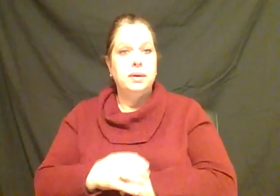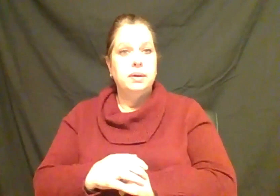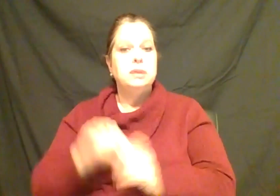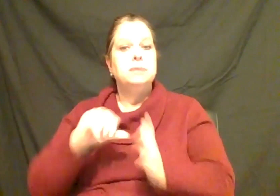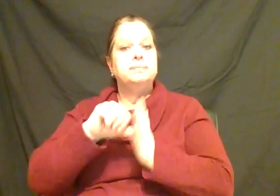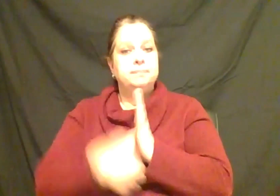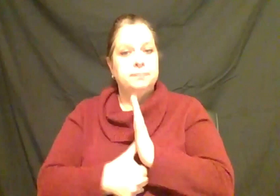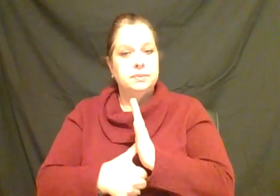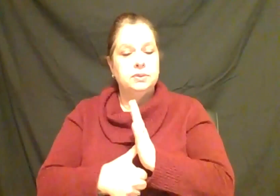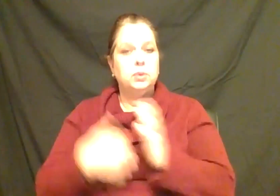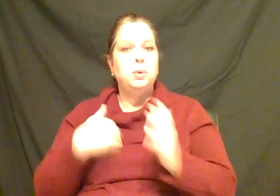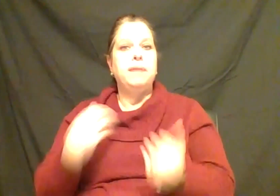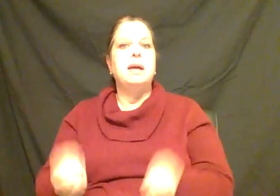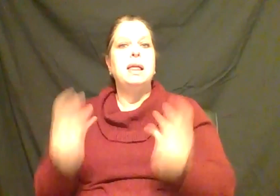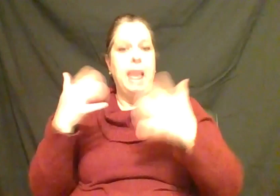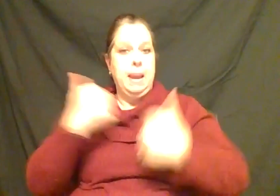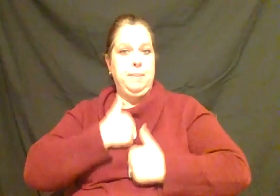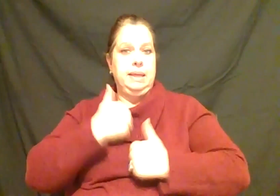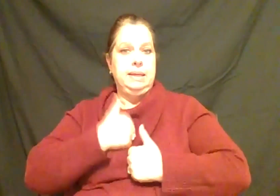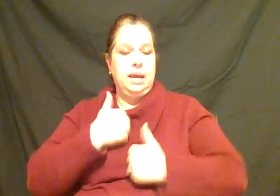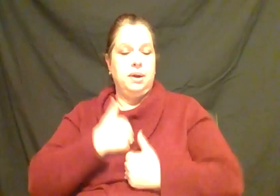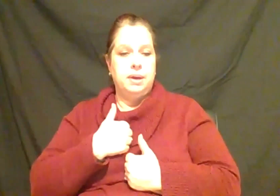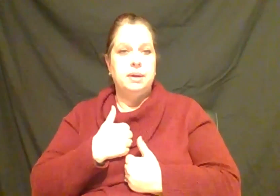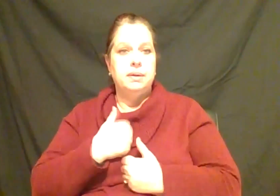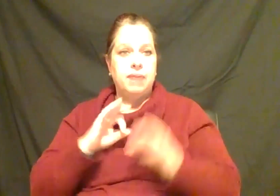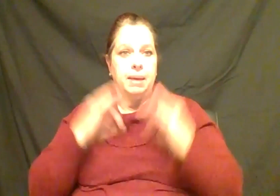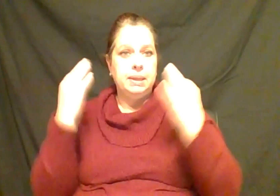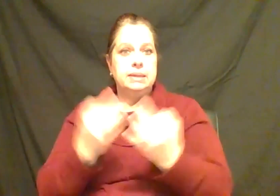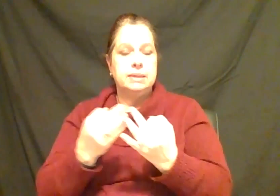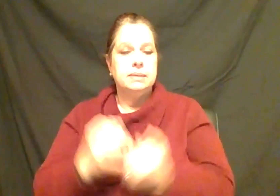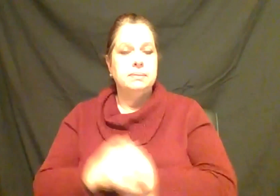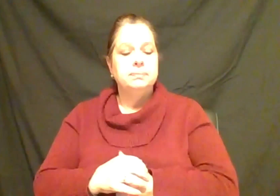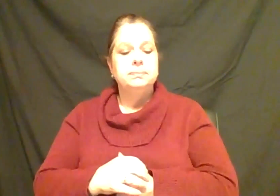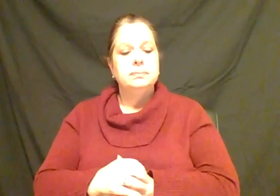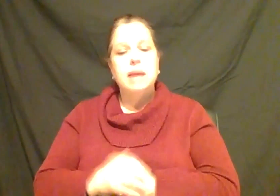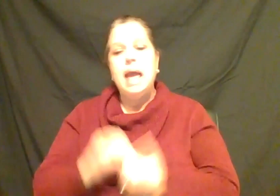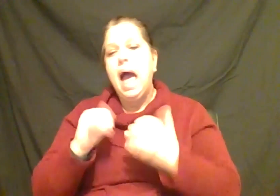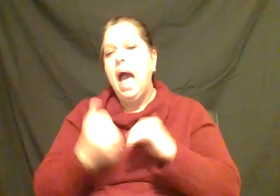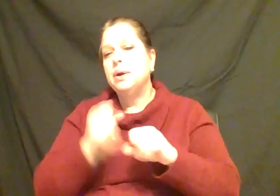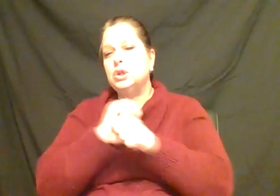do have a lot of military families um but how will this work with military students that transfer in